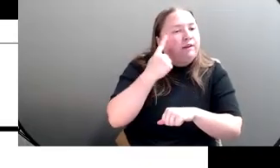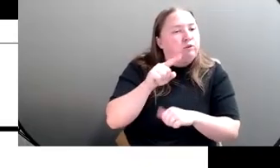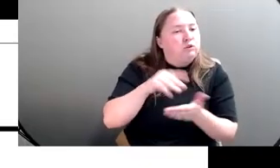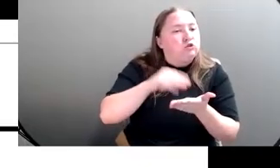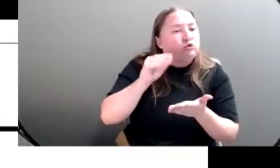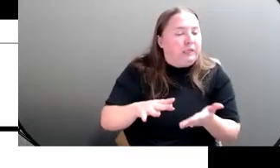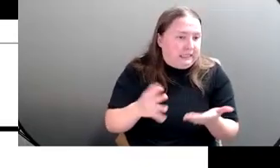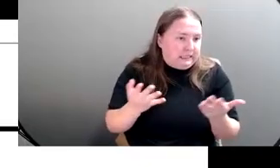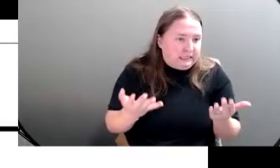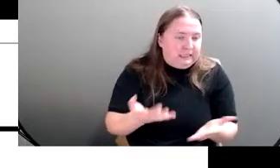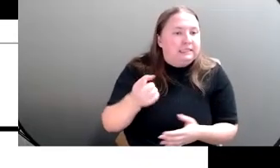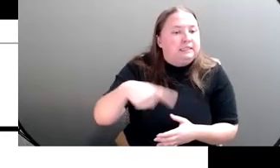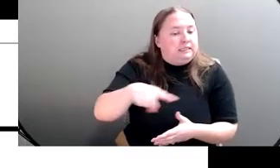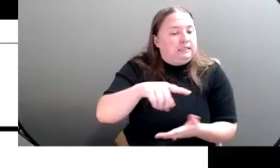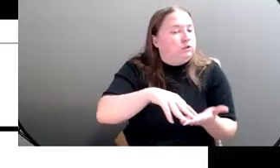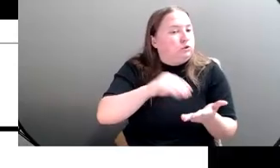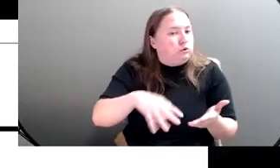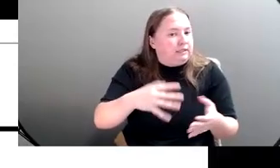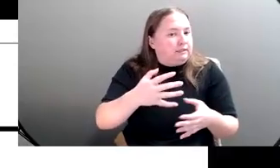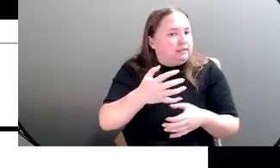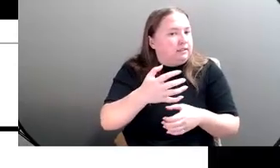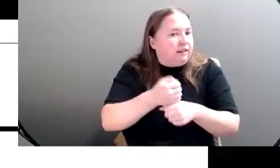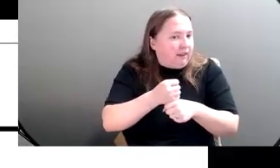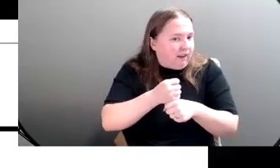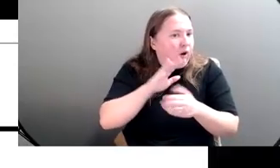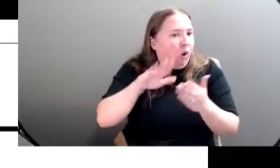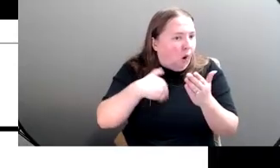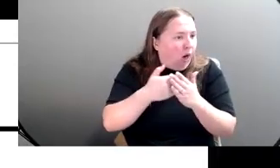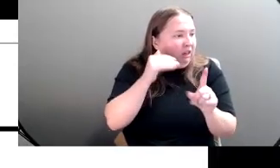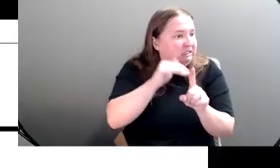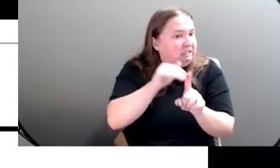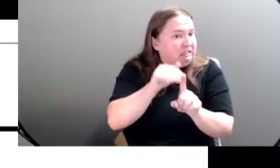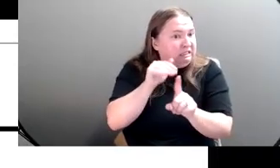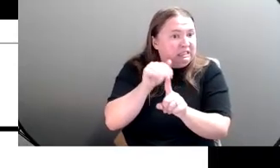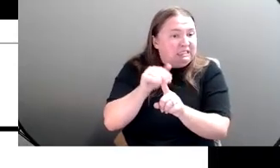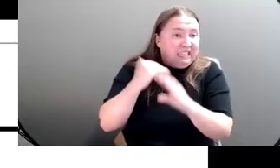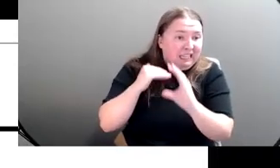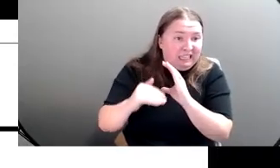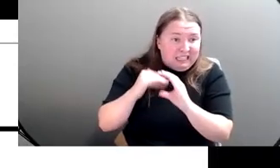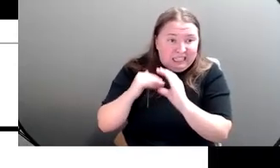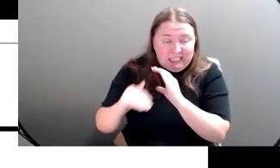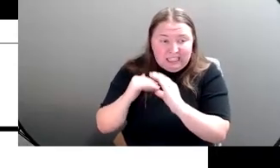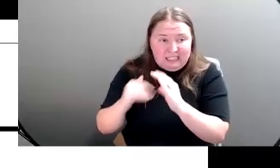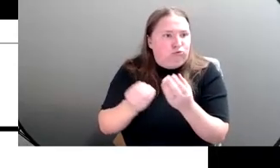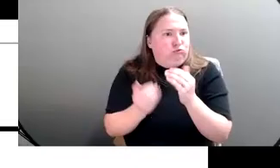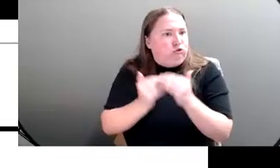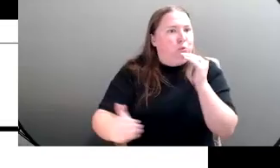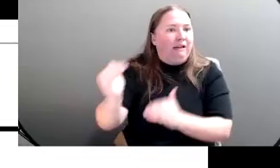is that they get all these notifications, all these emails a lot, a lot too much. Okay.